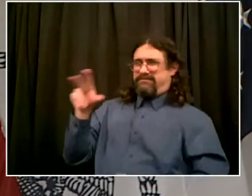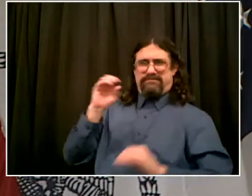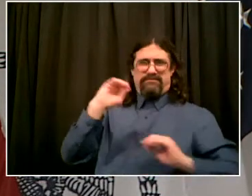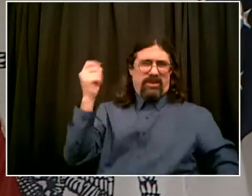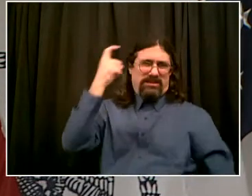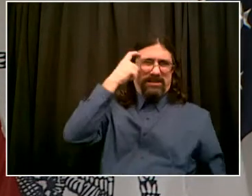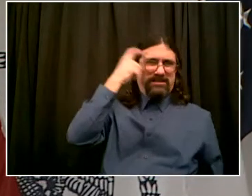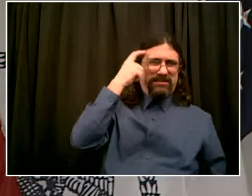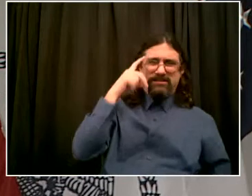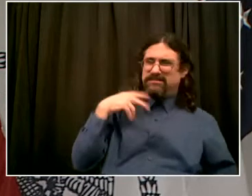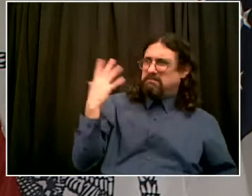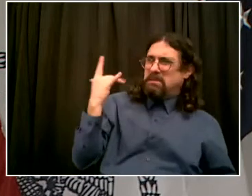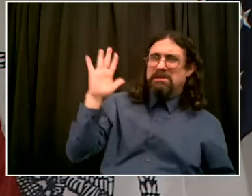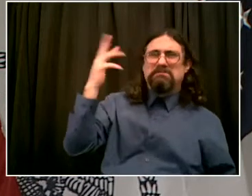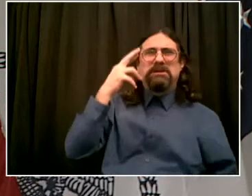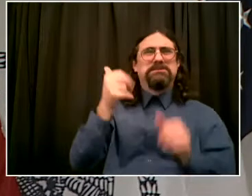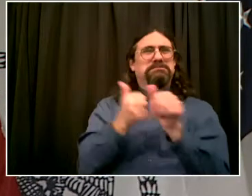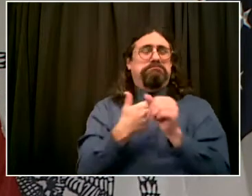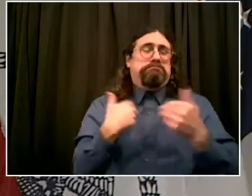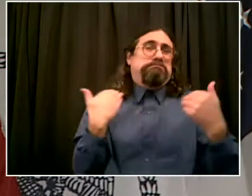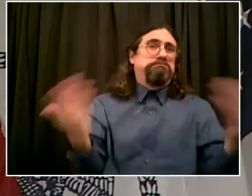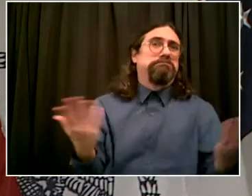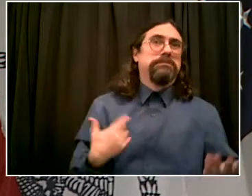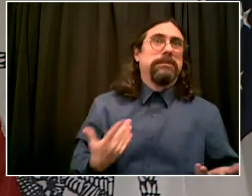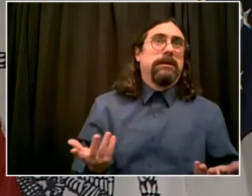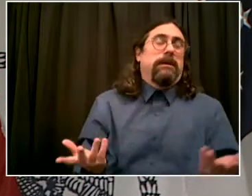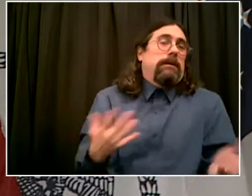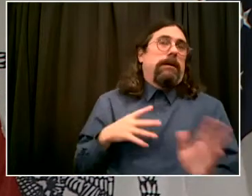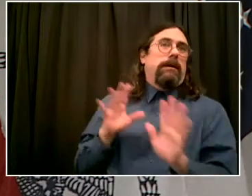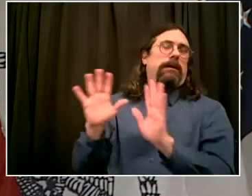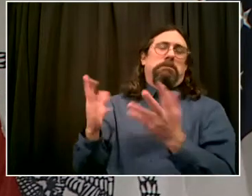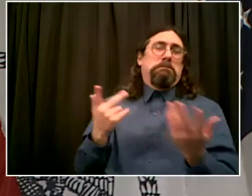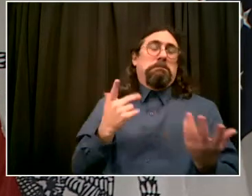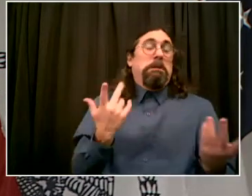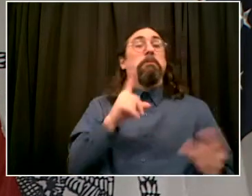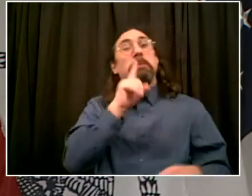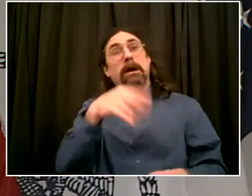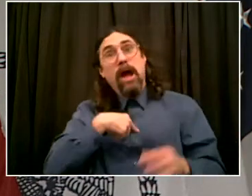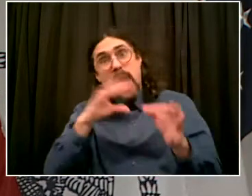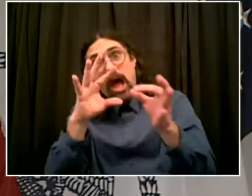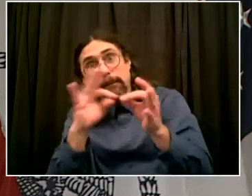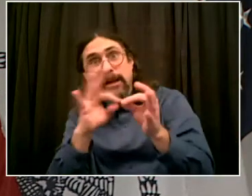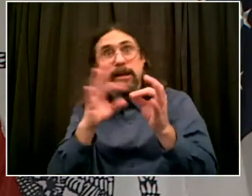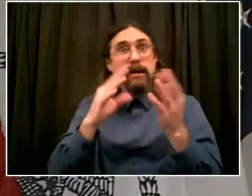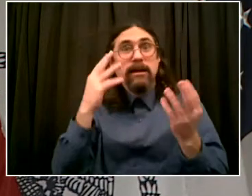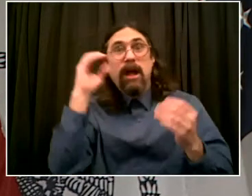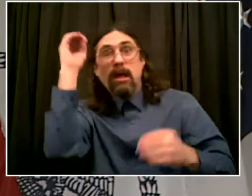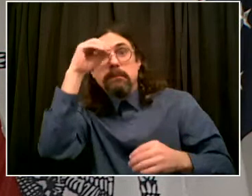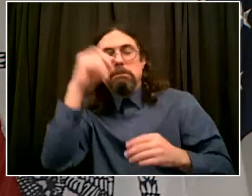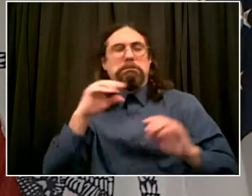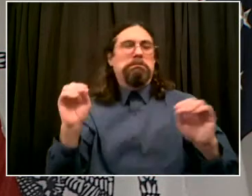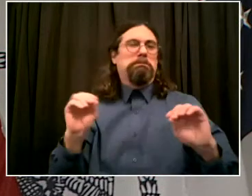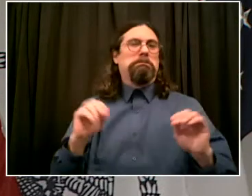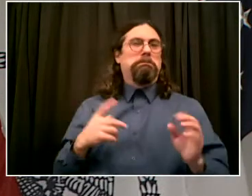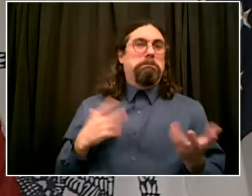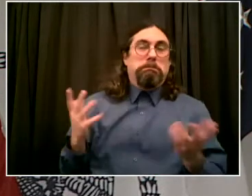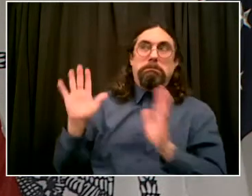HELLO MR. MAYOR, HOW ARE YOU? I'M DOING WELL. Reporter: I'M SORRY I